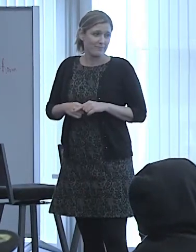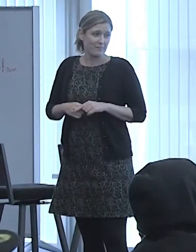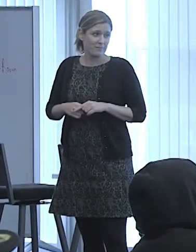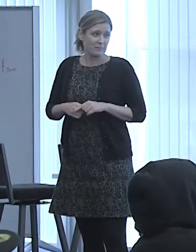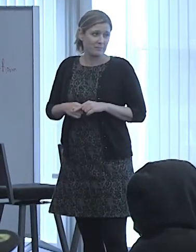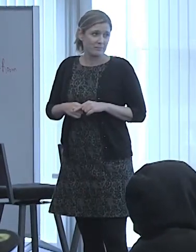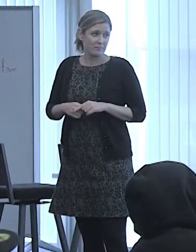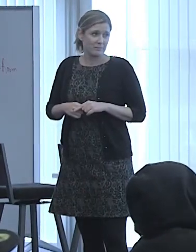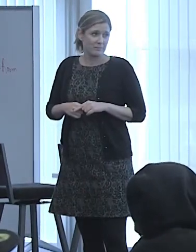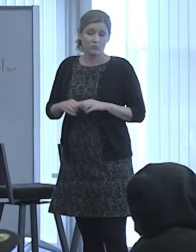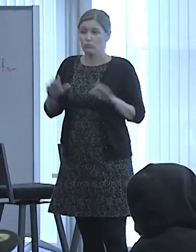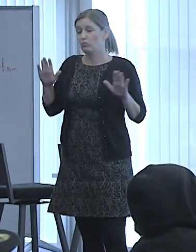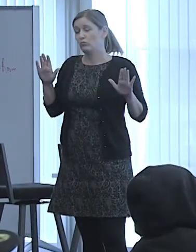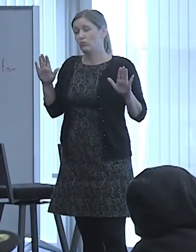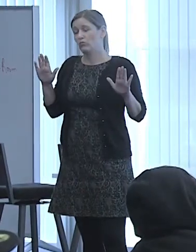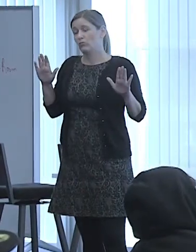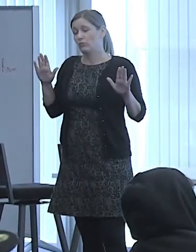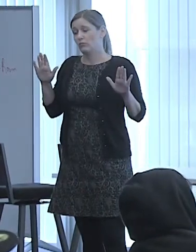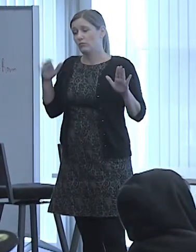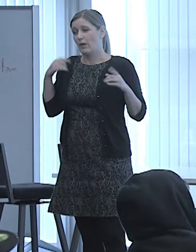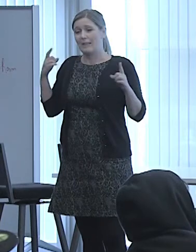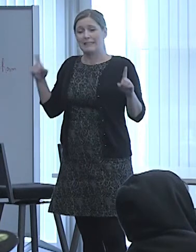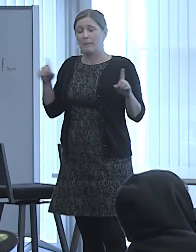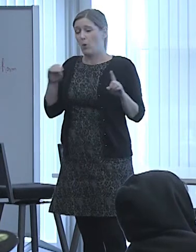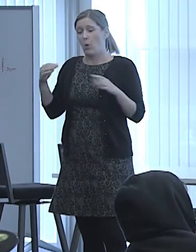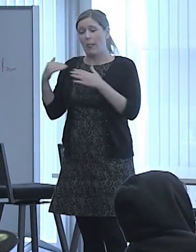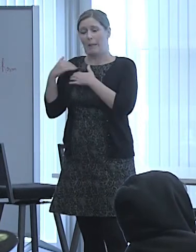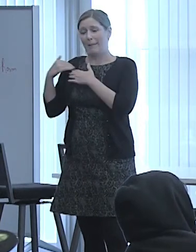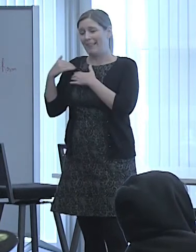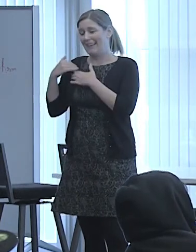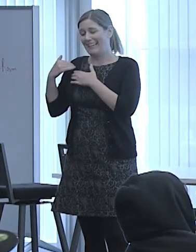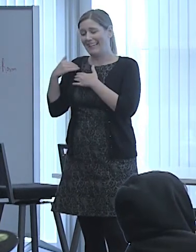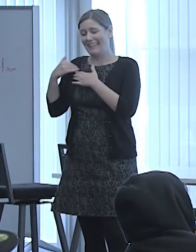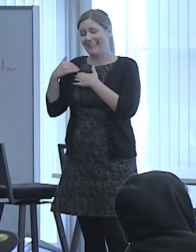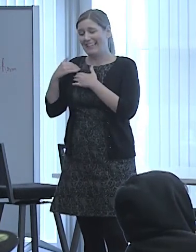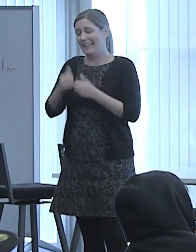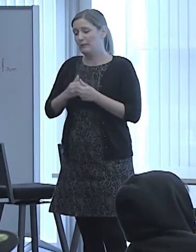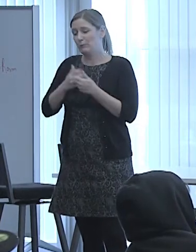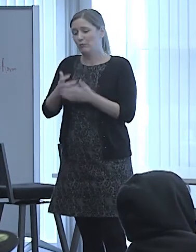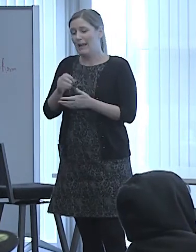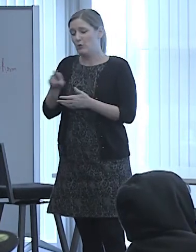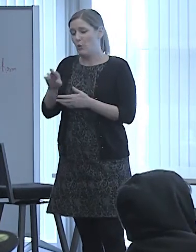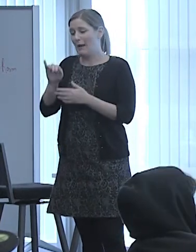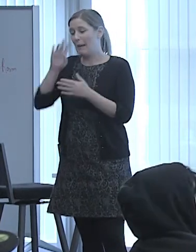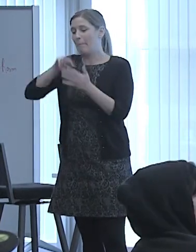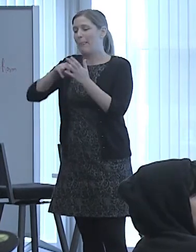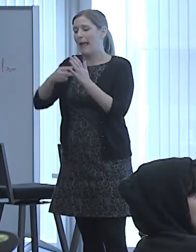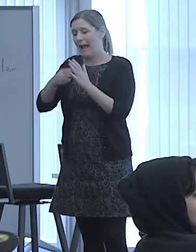Mea culpa, I disclaim any liability, expressed or implied (chuckling)